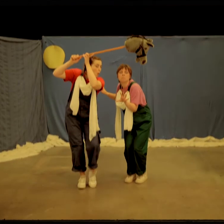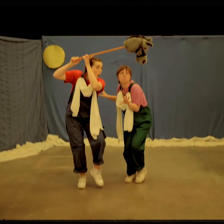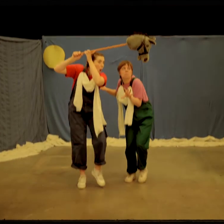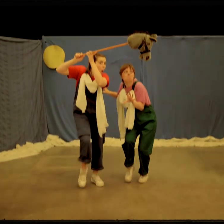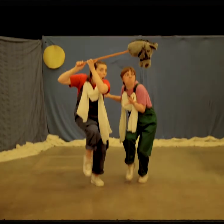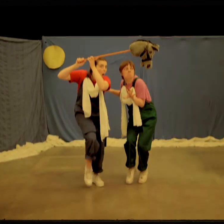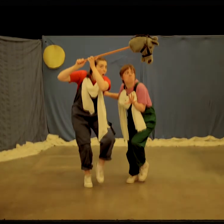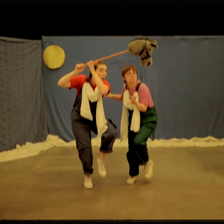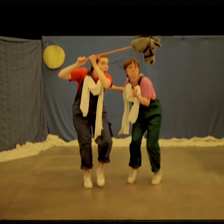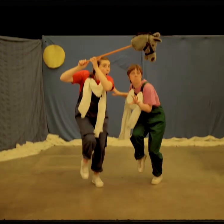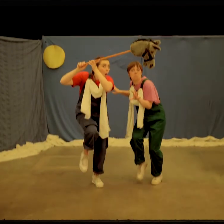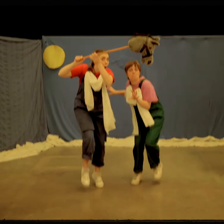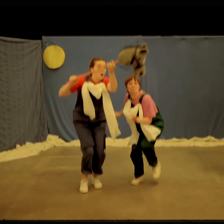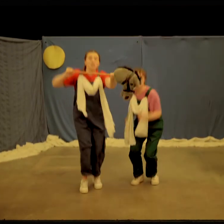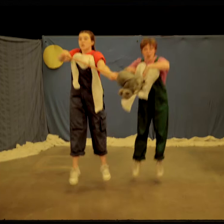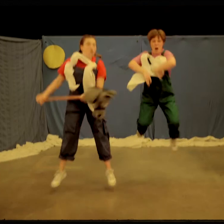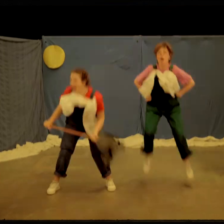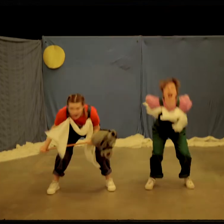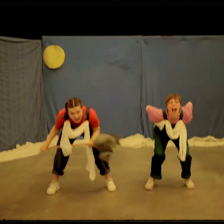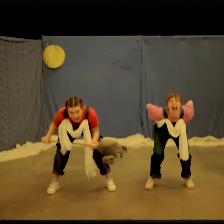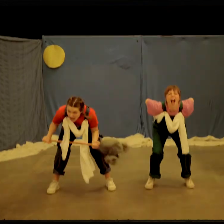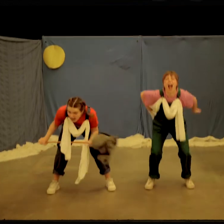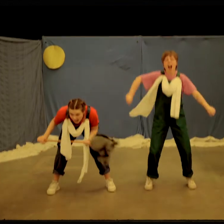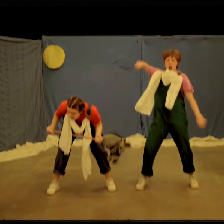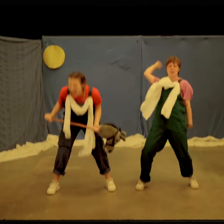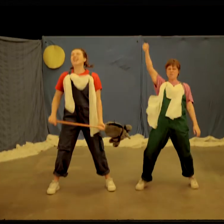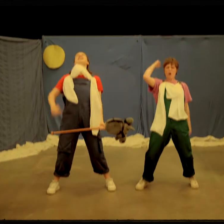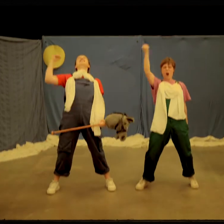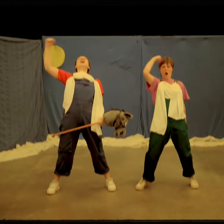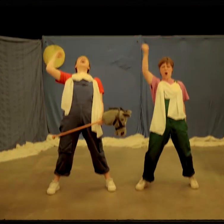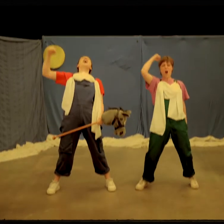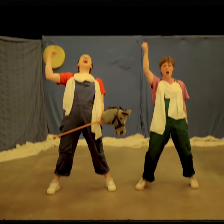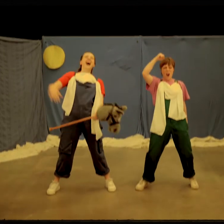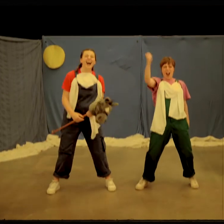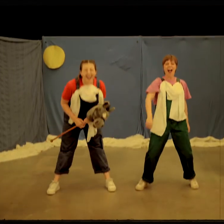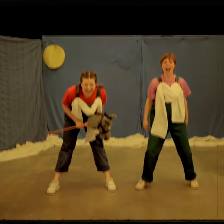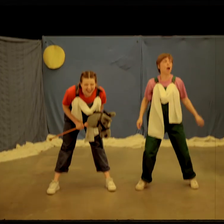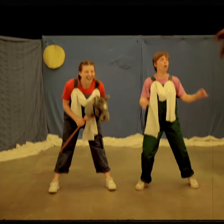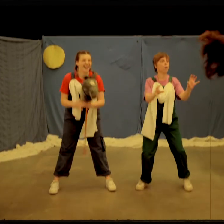In rode the horse, the men jumped out, and poor old Troy lost, have no doubt.